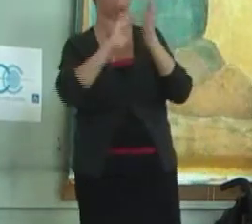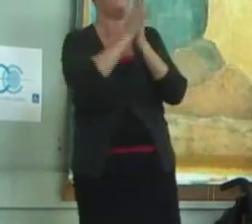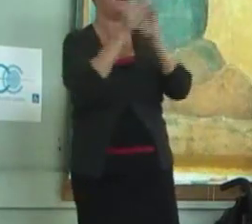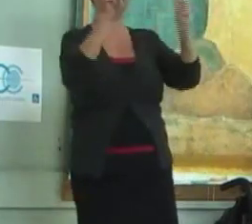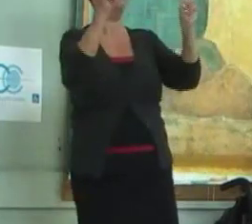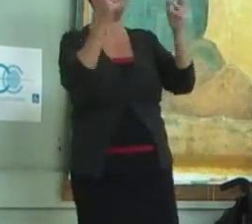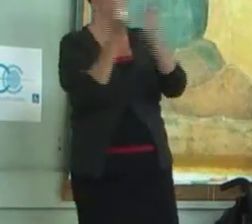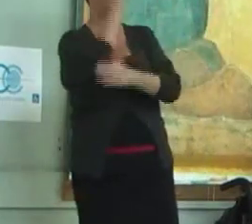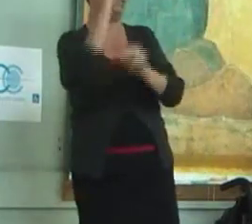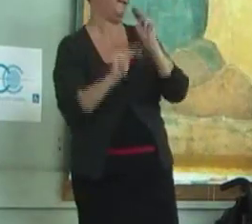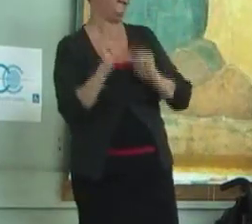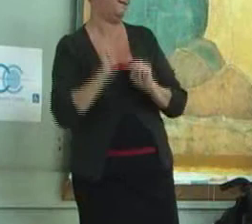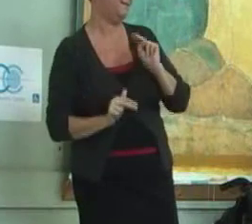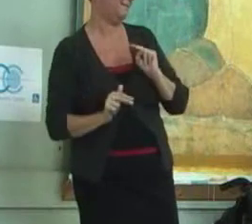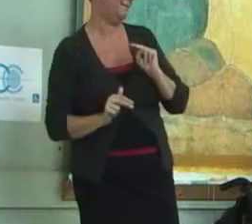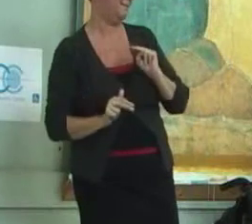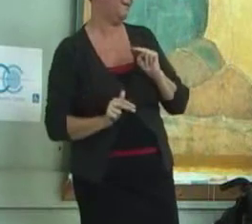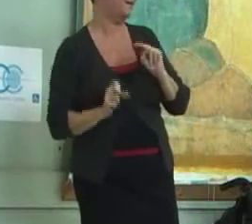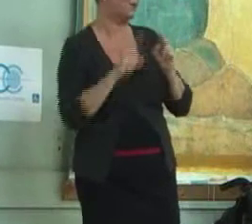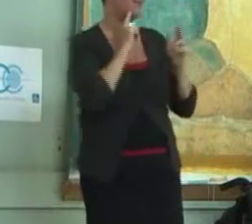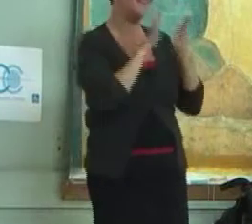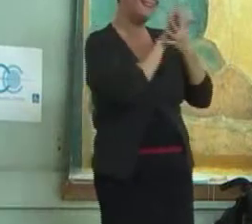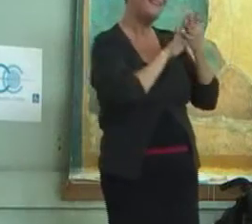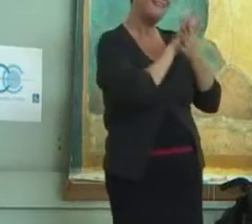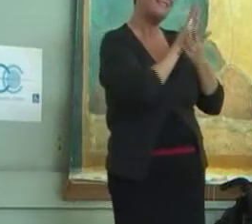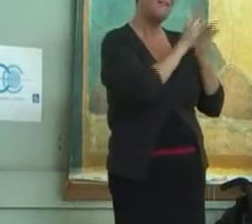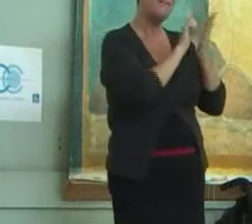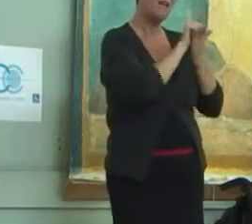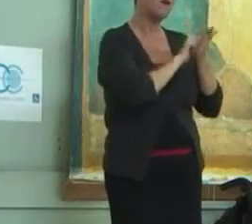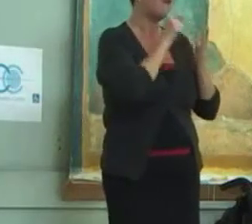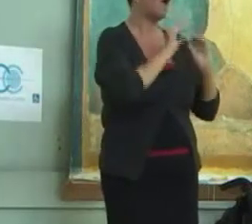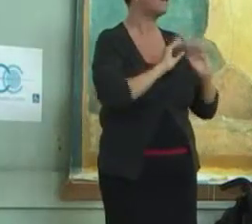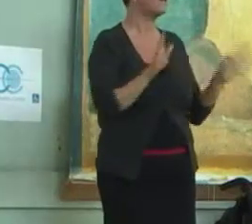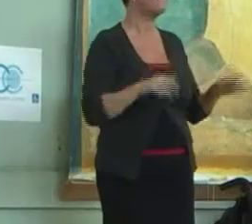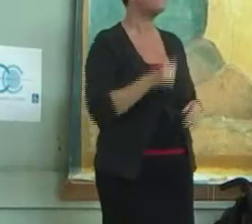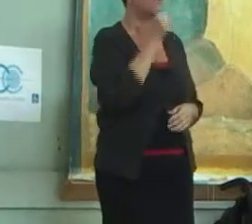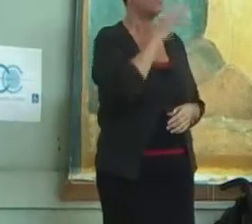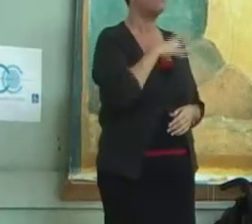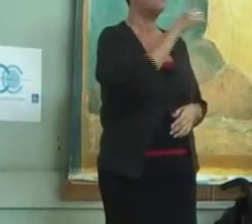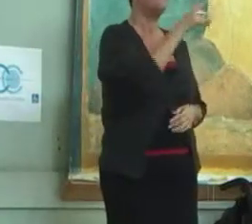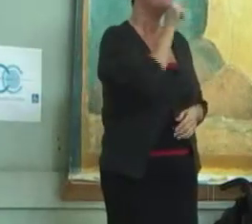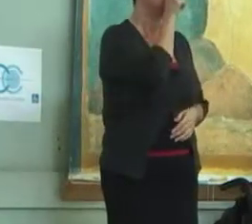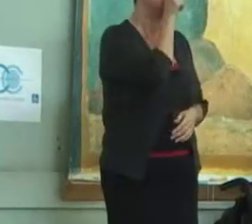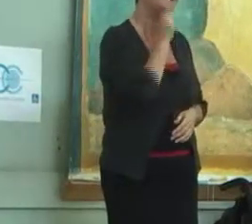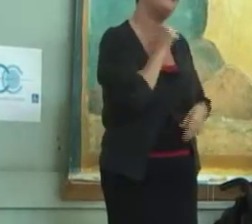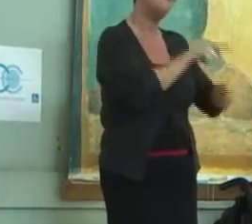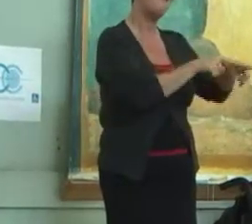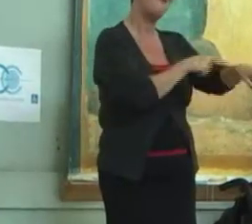I'll be pleased to pursue it further. Thank you. [Ing Wong-Ward] Okay, there's a woman who's been waiting very patiently in the middle of the floor.